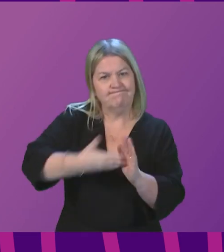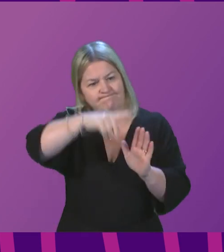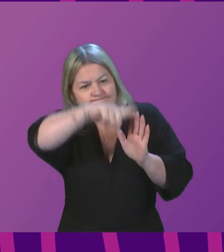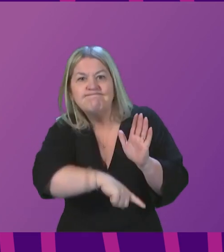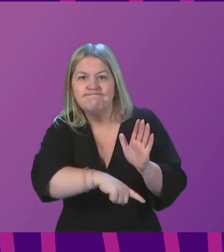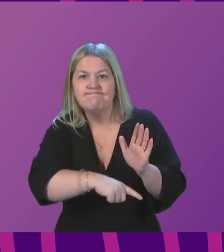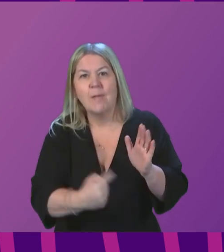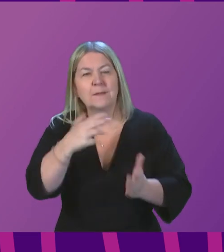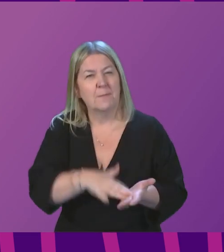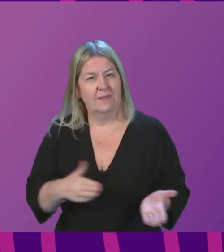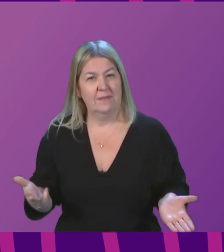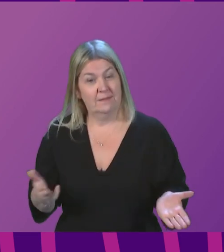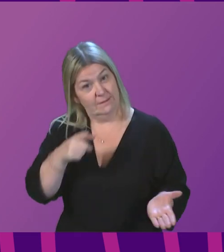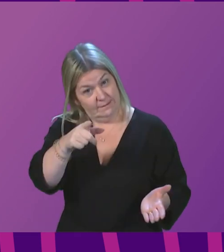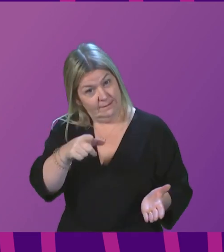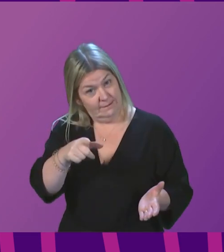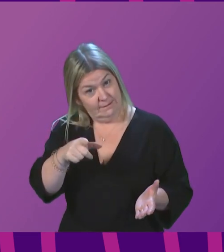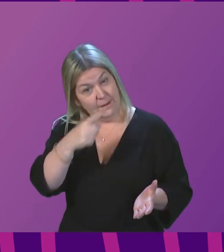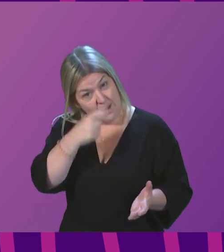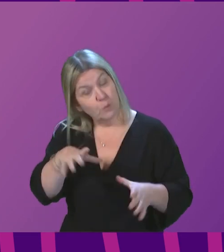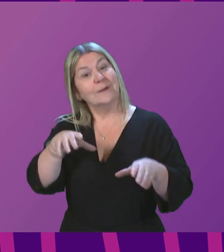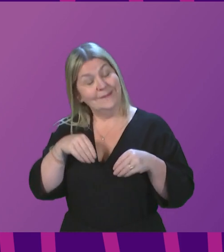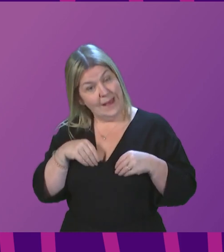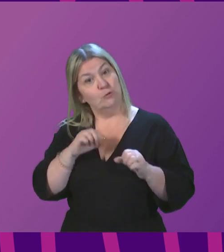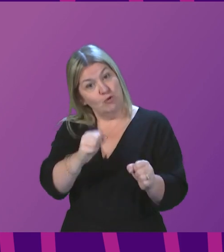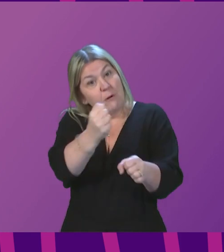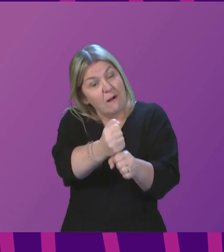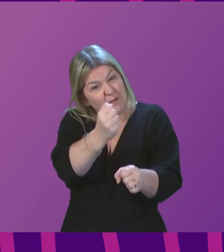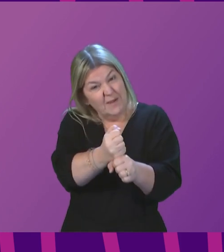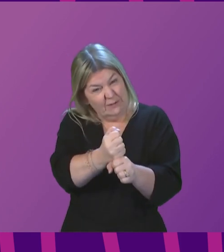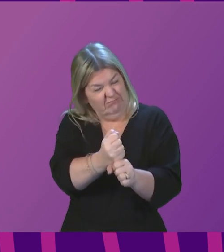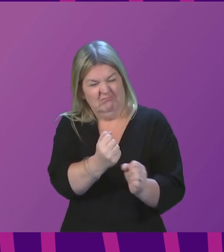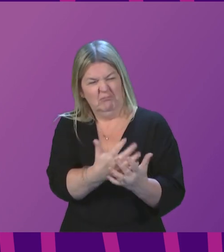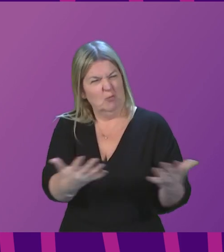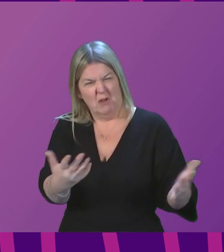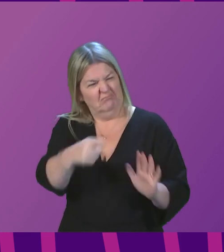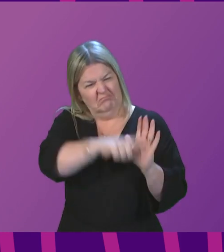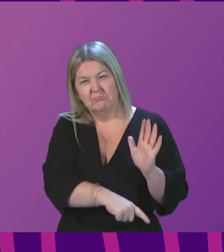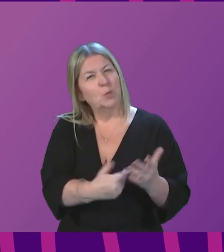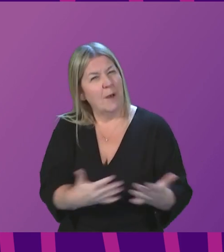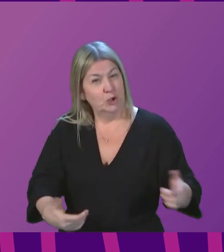Will she now accept that her Government went too far?